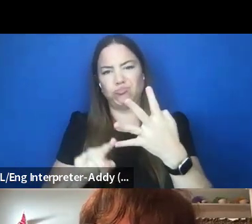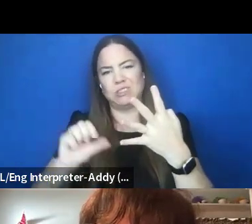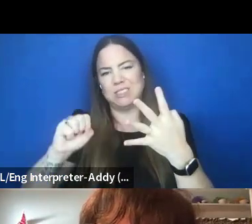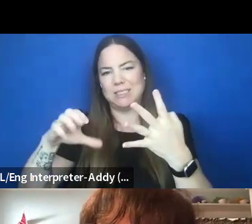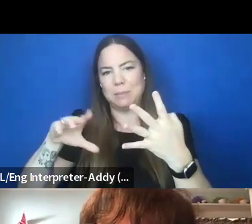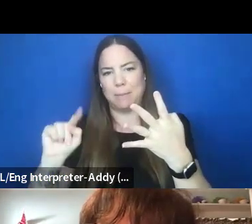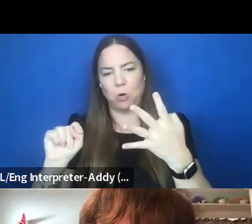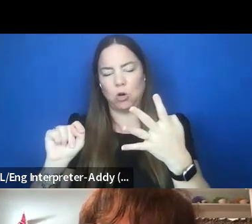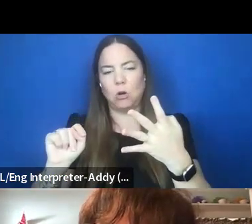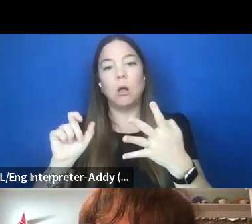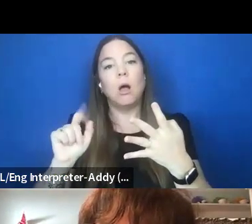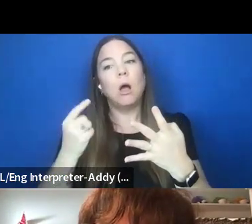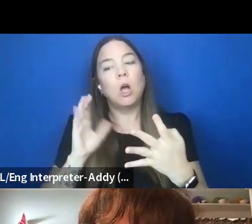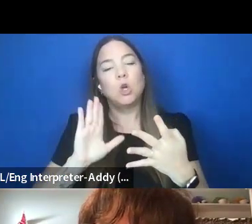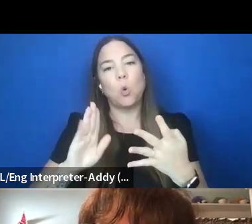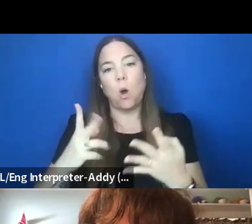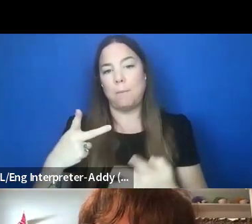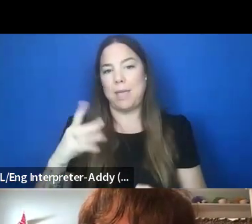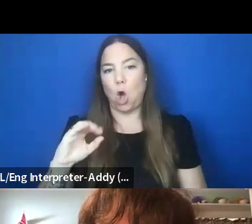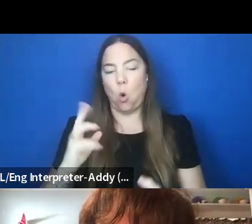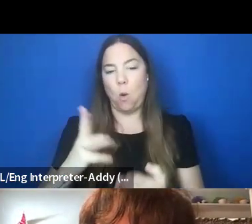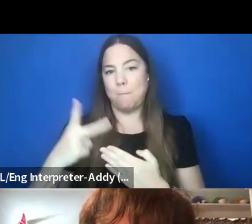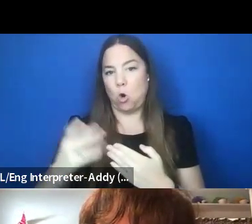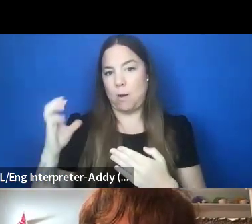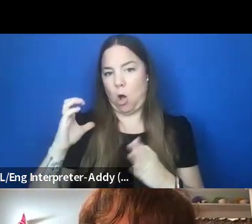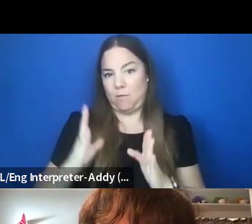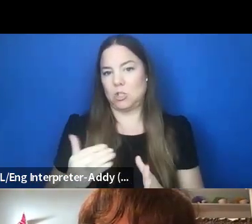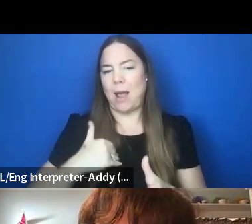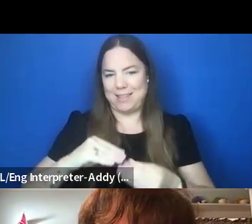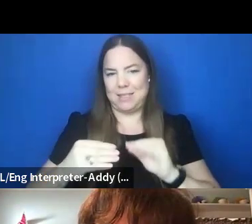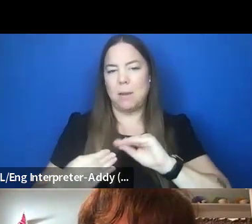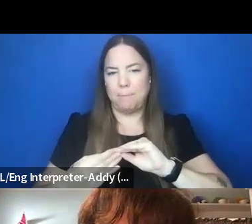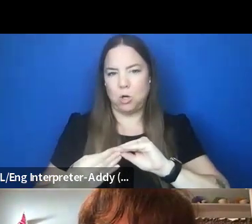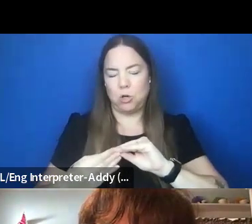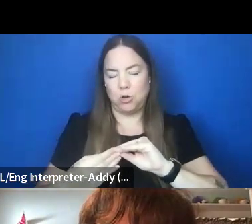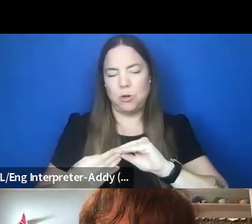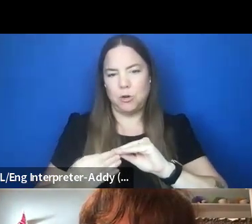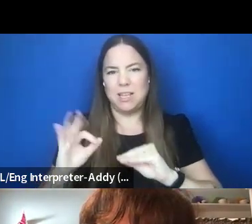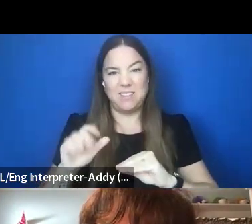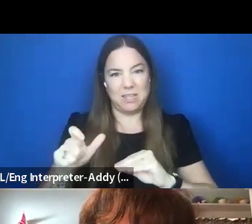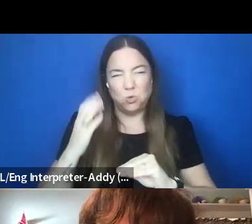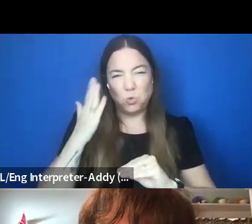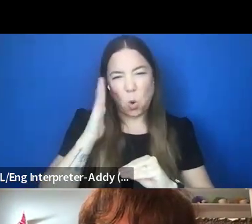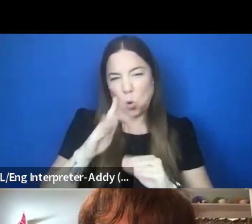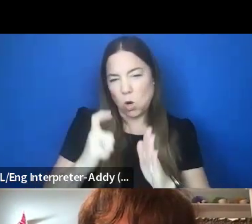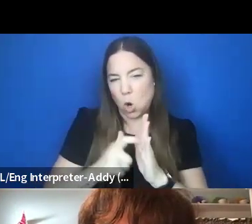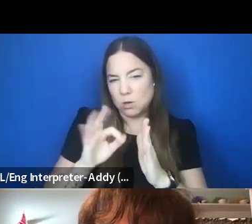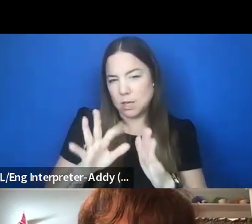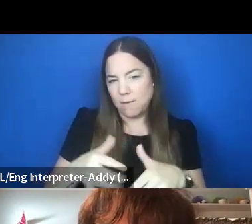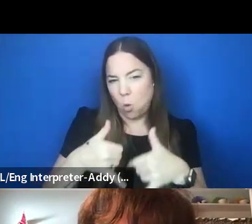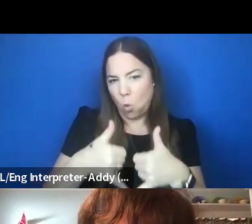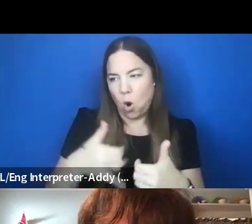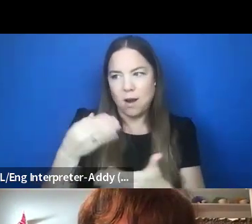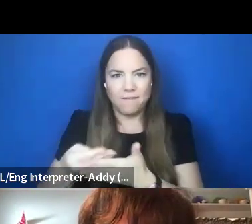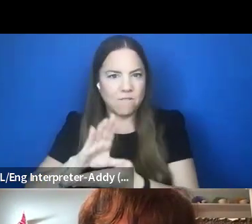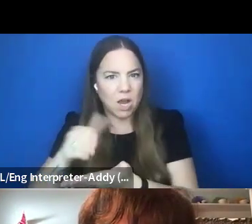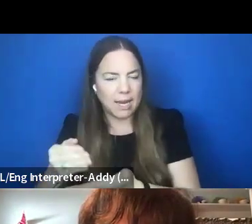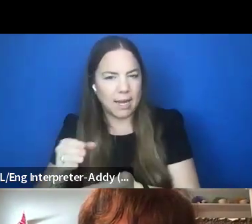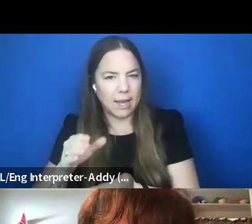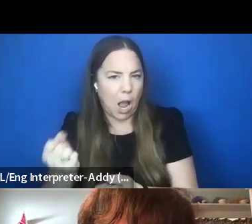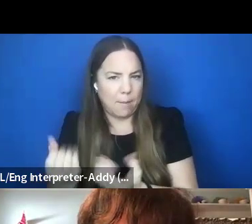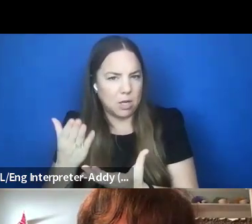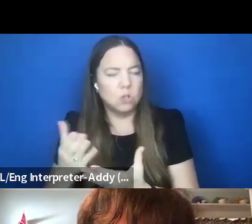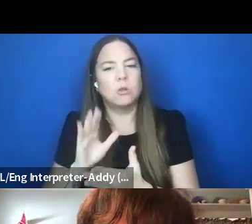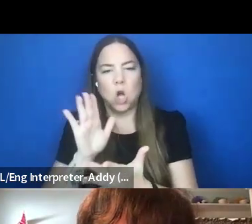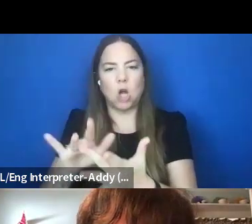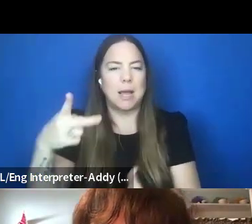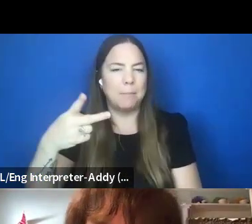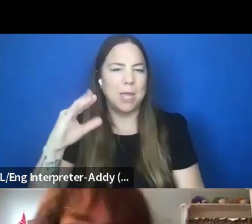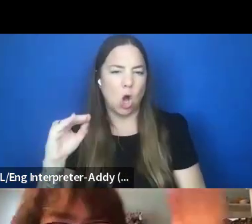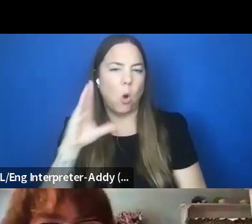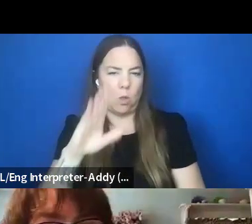Brooke Wilson: program officer has the number. So if you need to know what your what your notice of award, what your funding amount is you can contact your project officer and they'll provide that information to you.